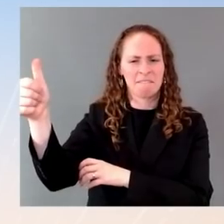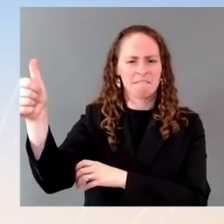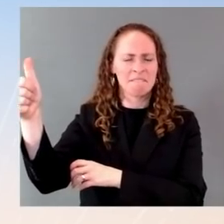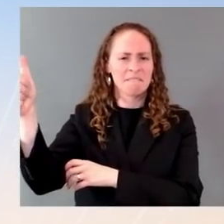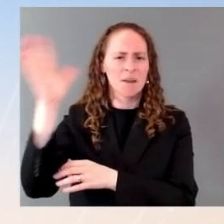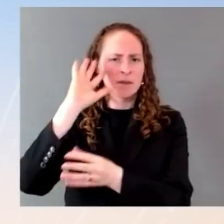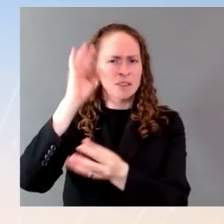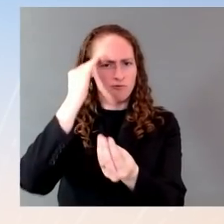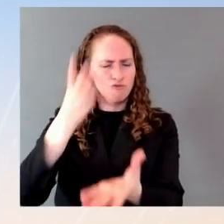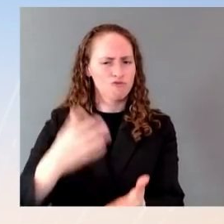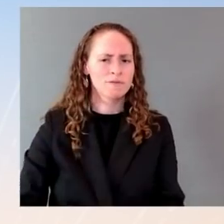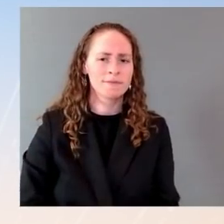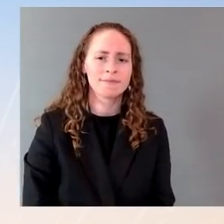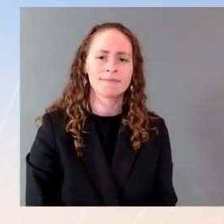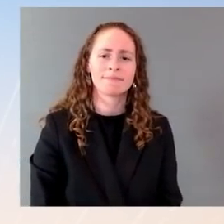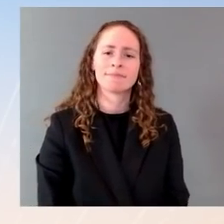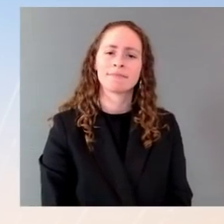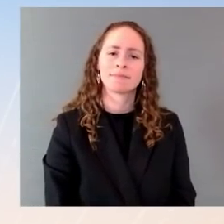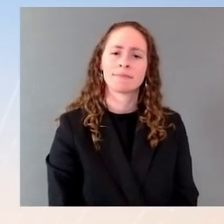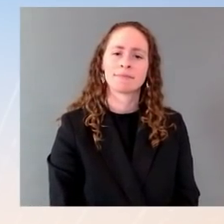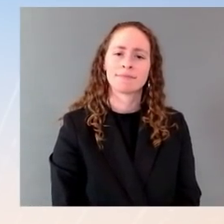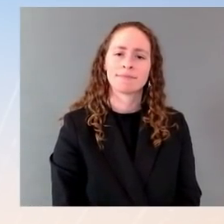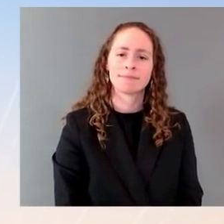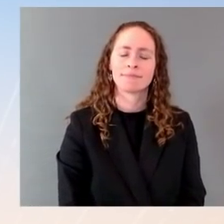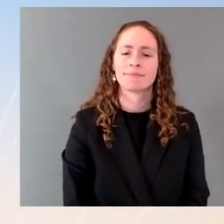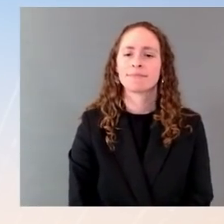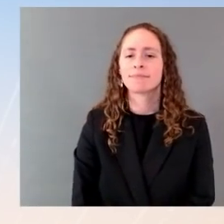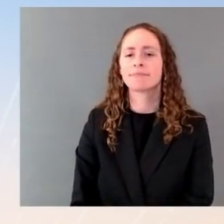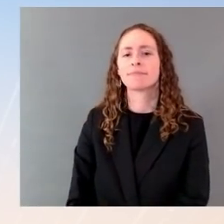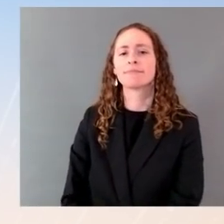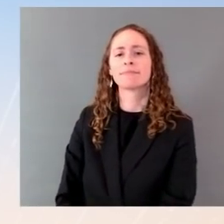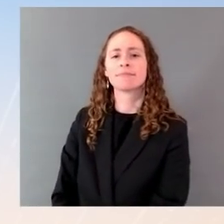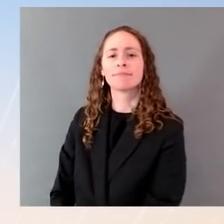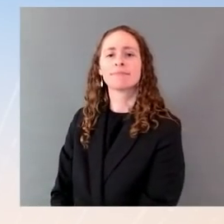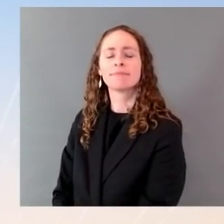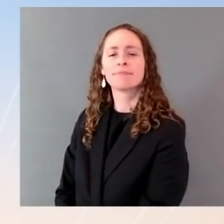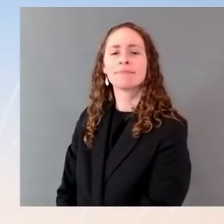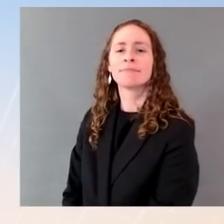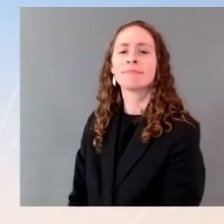Says there's "more work to do." But big picture: Is there a sense that, as one of the results of this call,